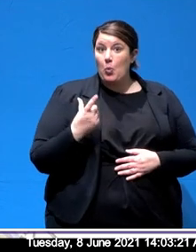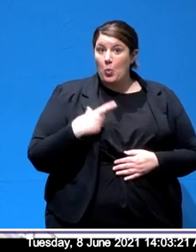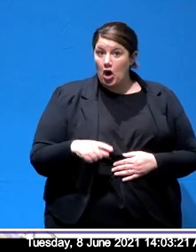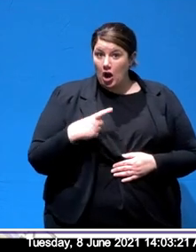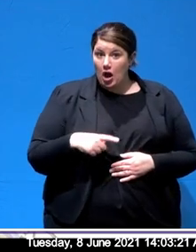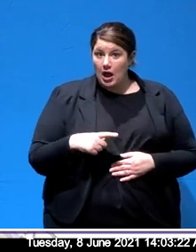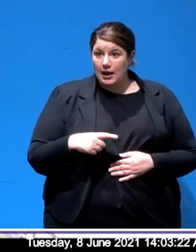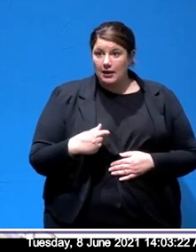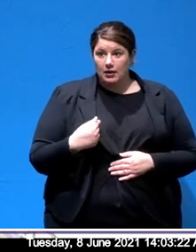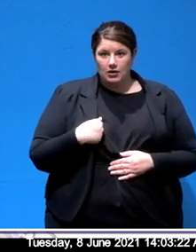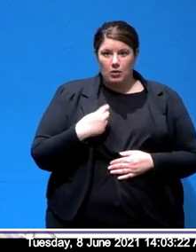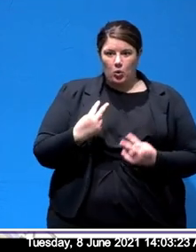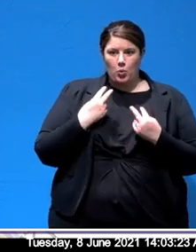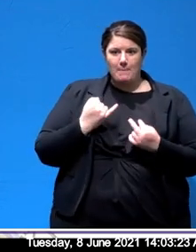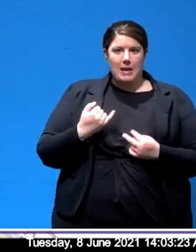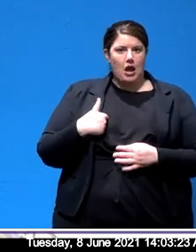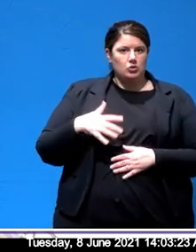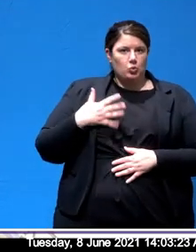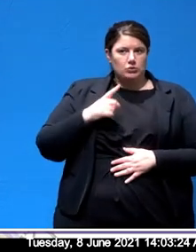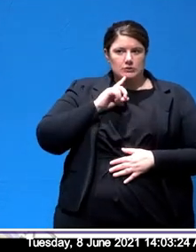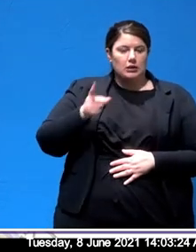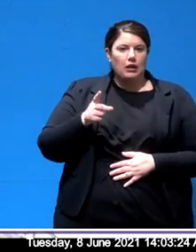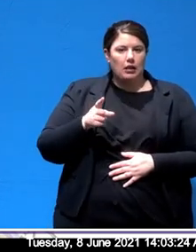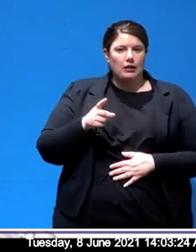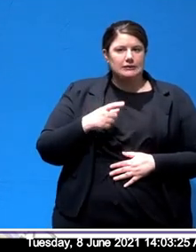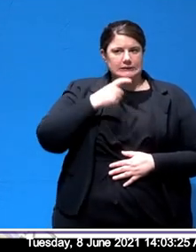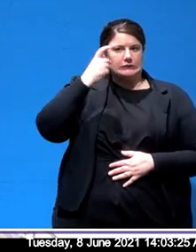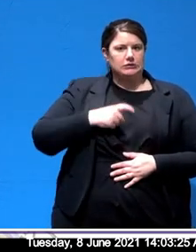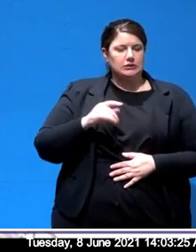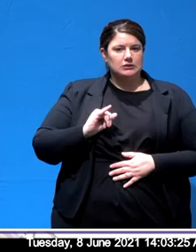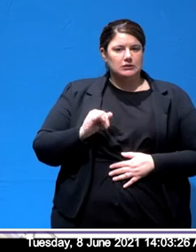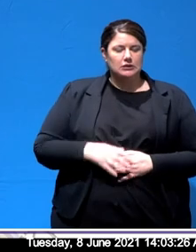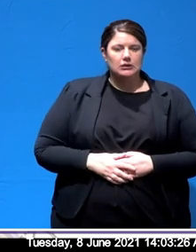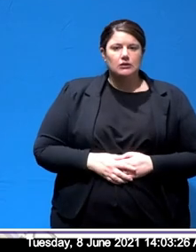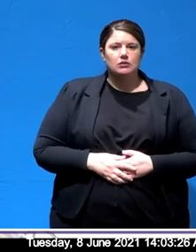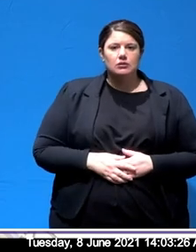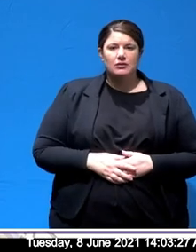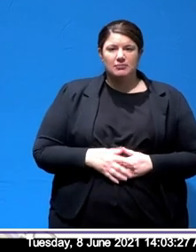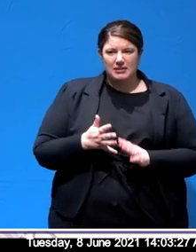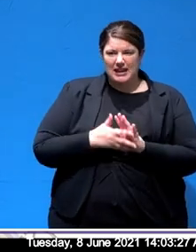downplay the significance of the incident, it would be pretty difficult for you to determine otherwise, wouldn't it?